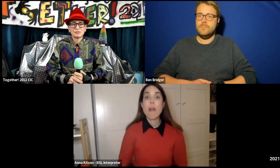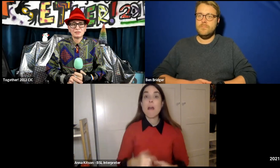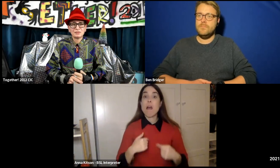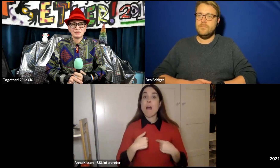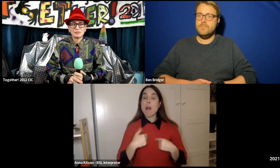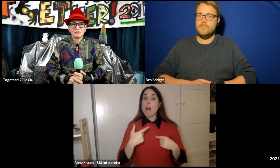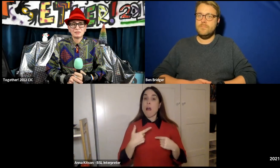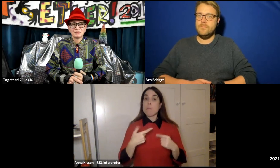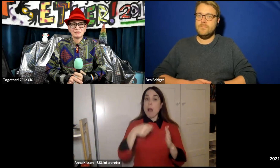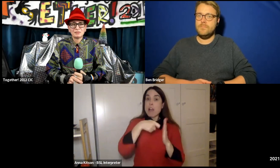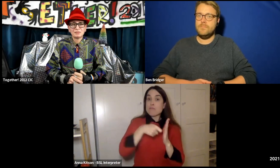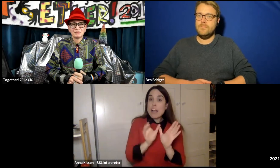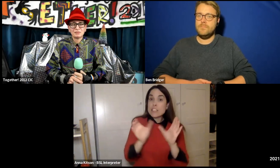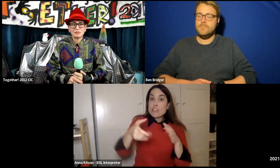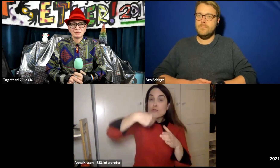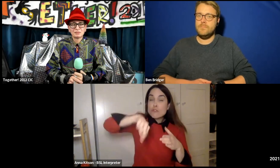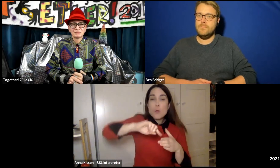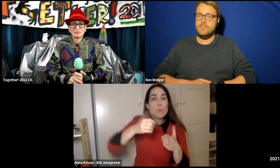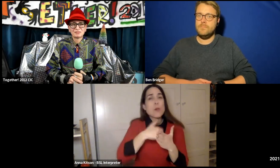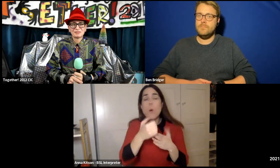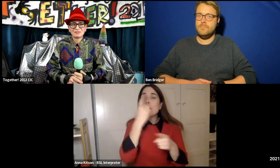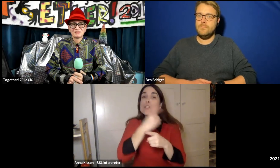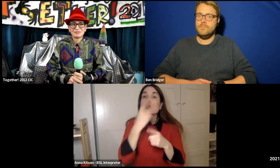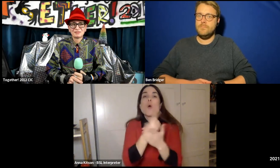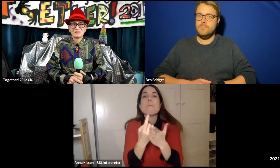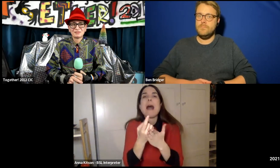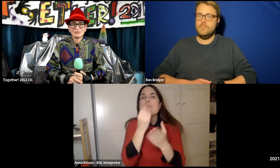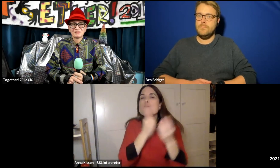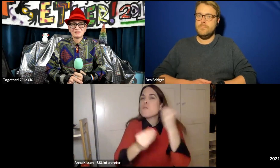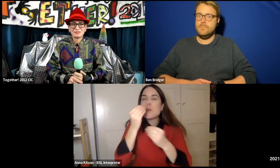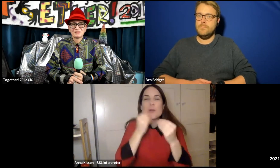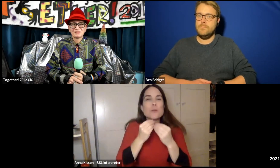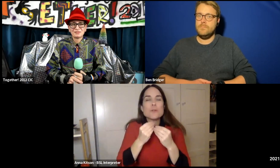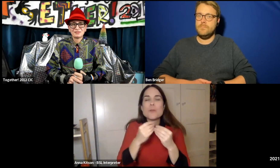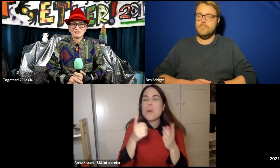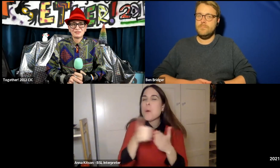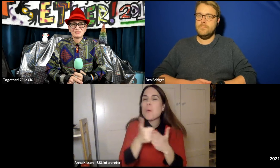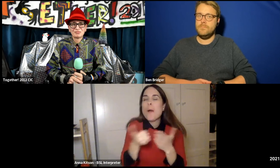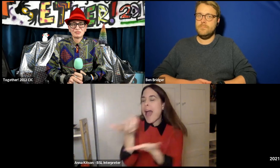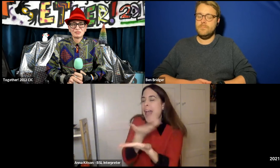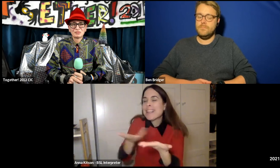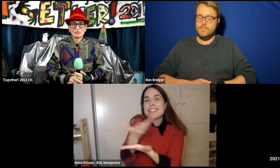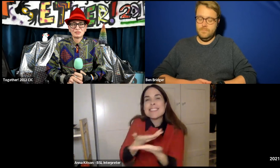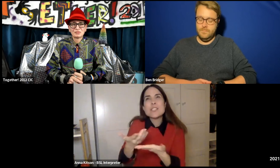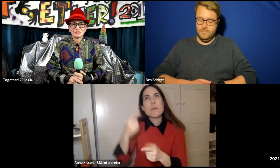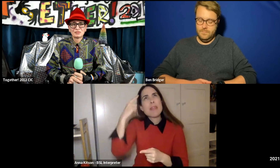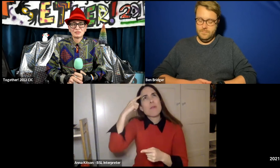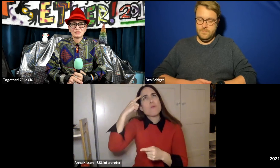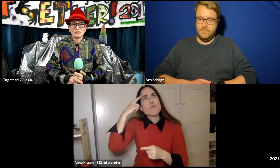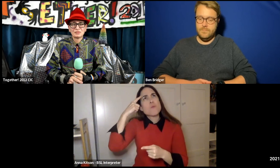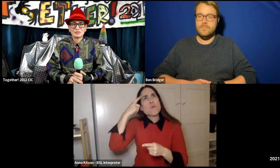up talking about food. We thought about describing things using all our senses,